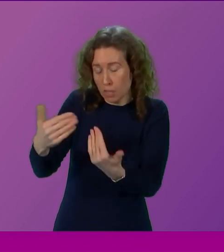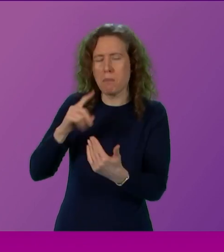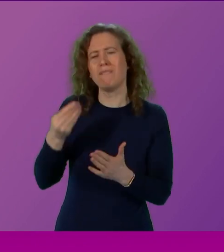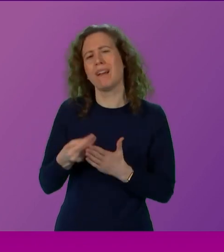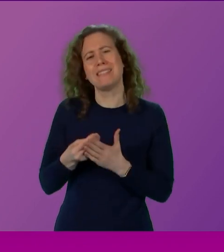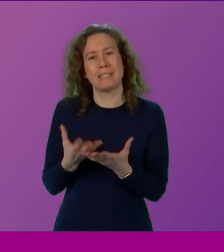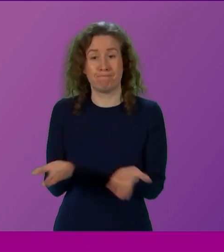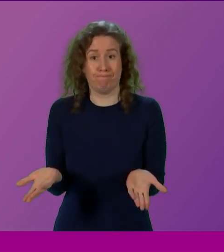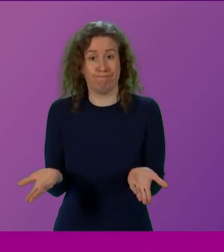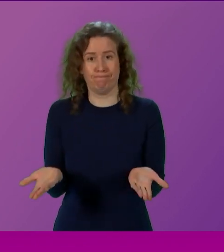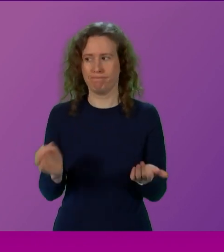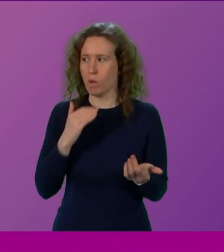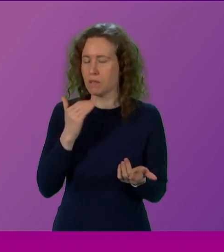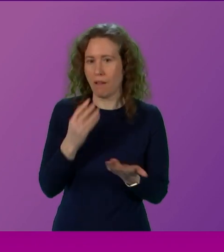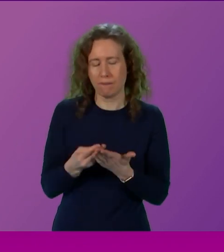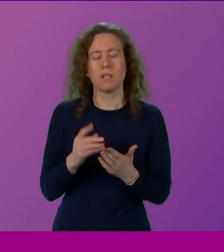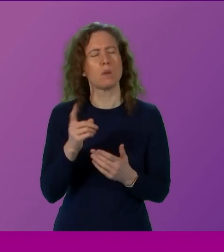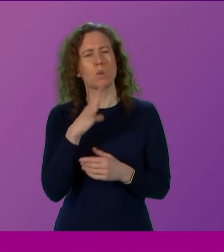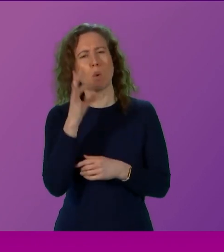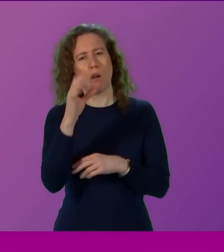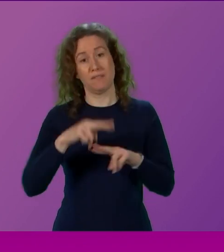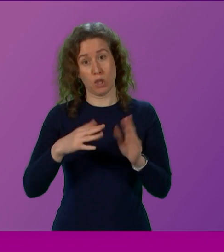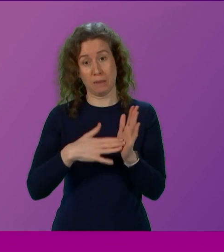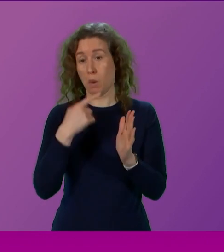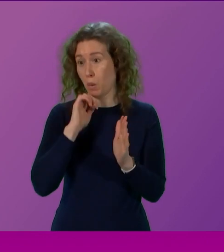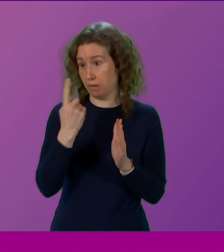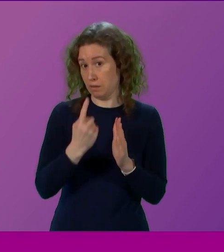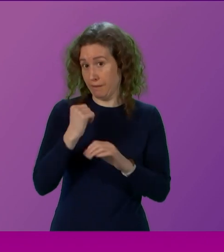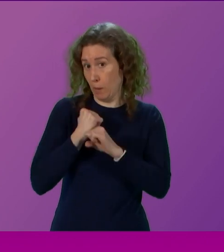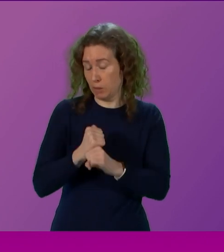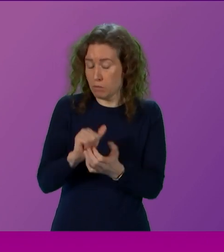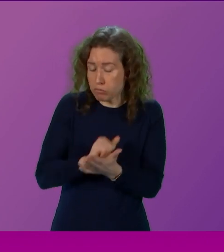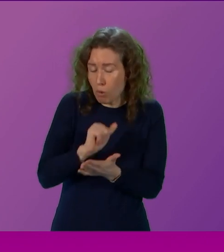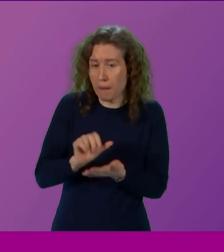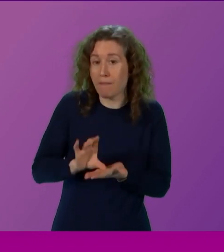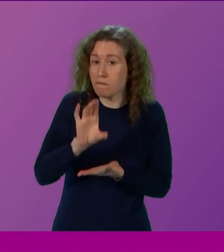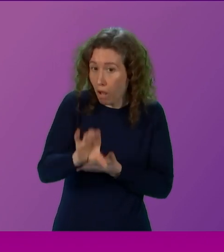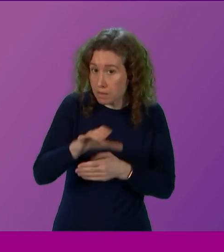not there. Will the First Minister commit to properly funding apprenticeships and back the